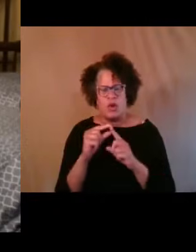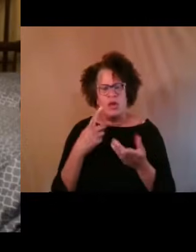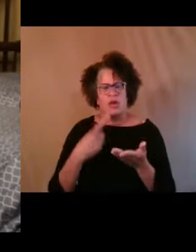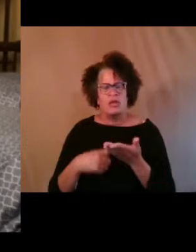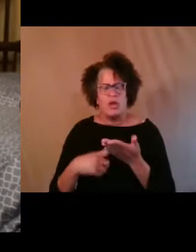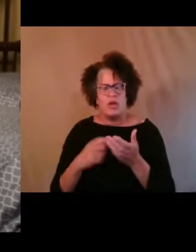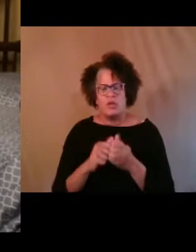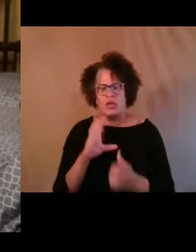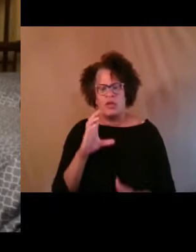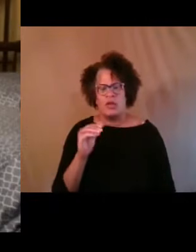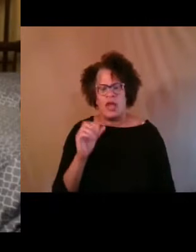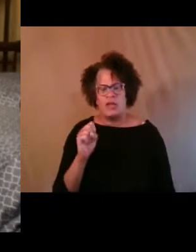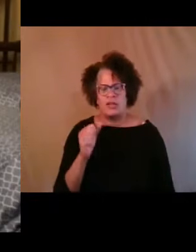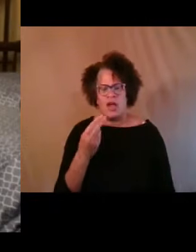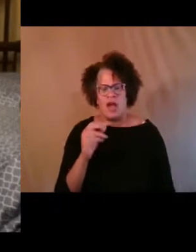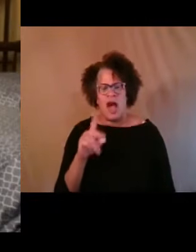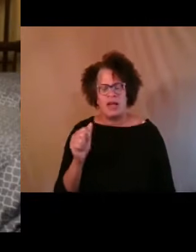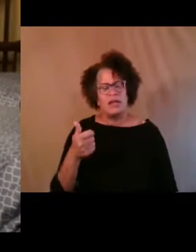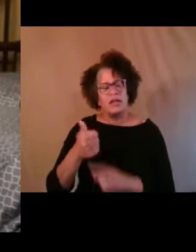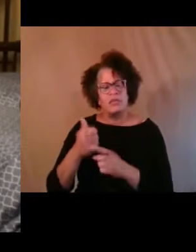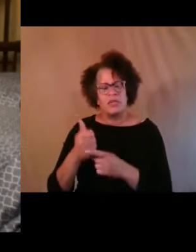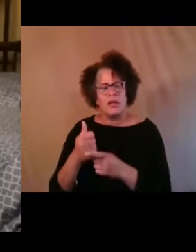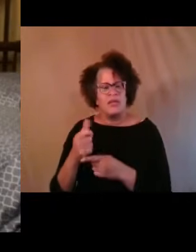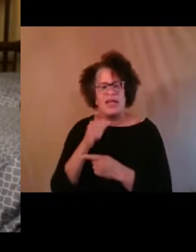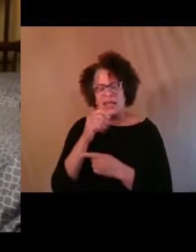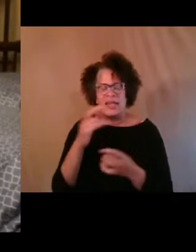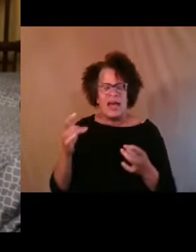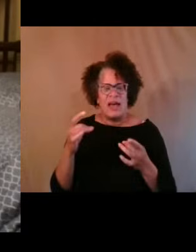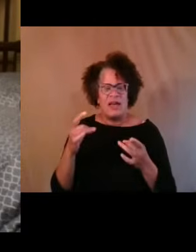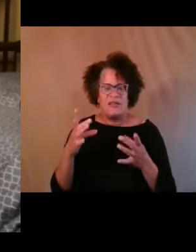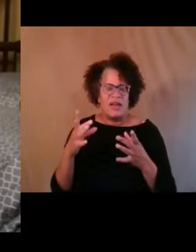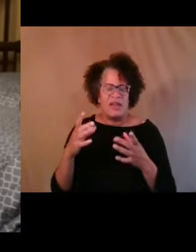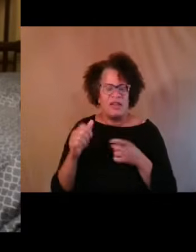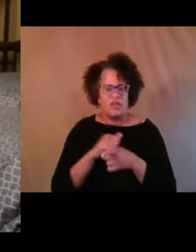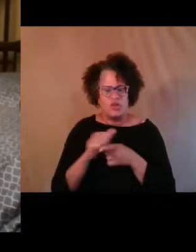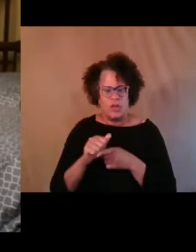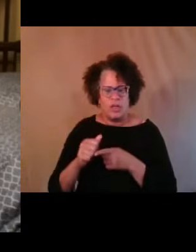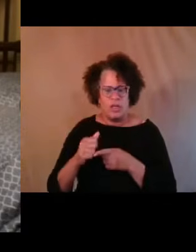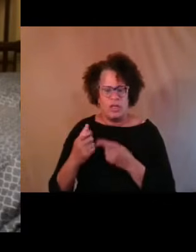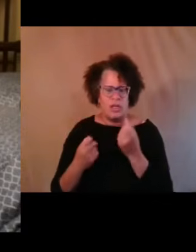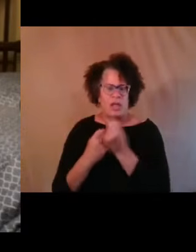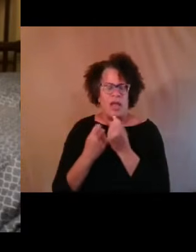who is a nonviolence trainer and longtime abolitionist prison activist.